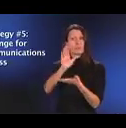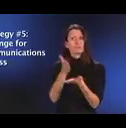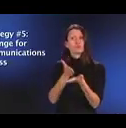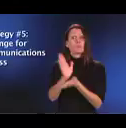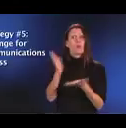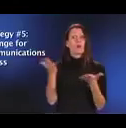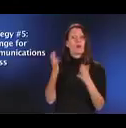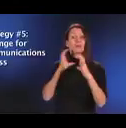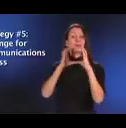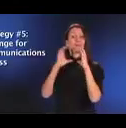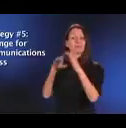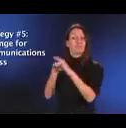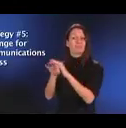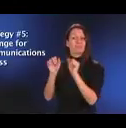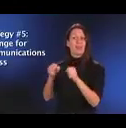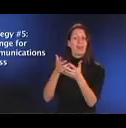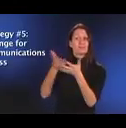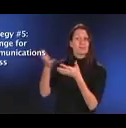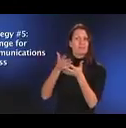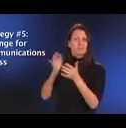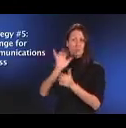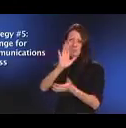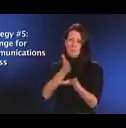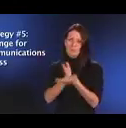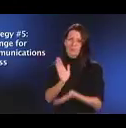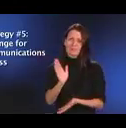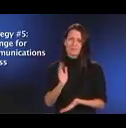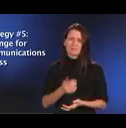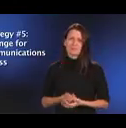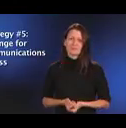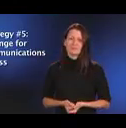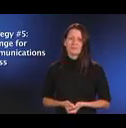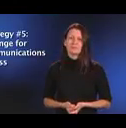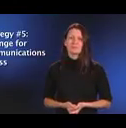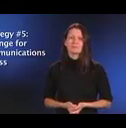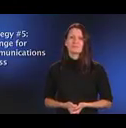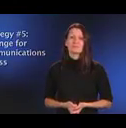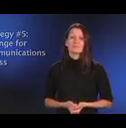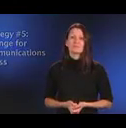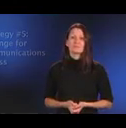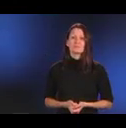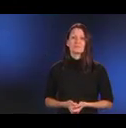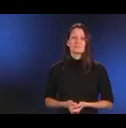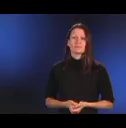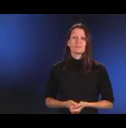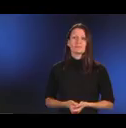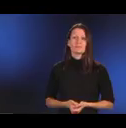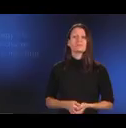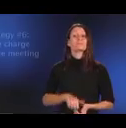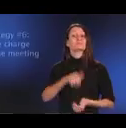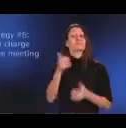Remind them they have the right to communications access.